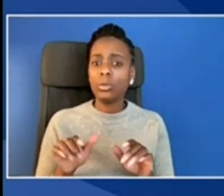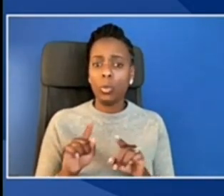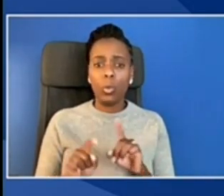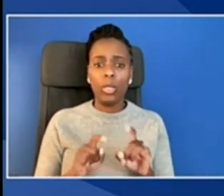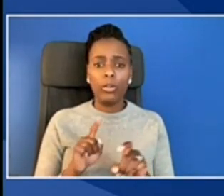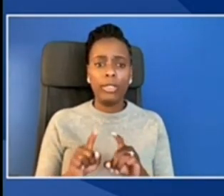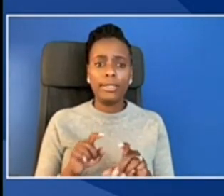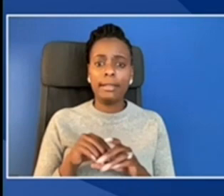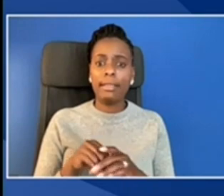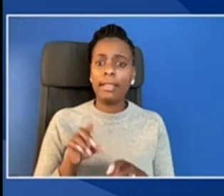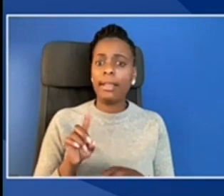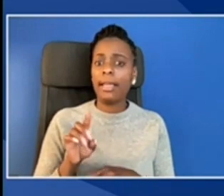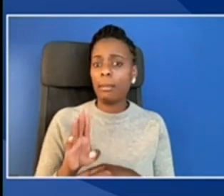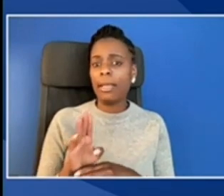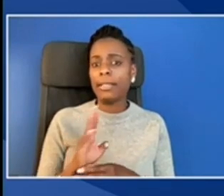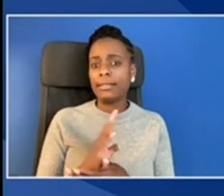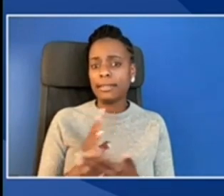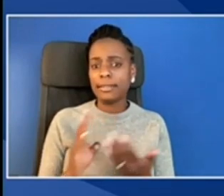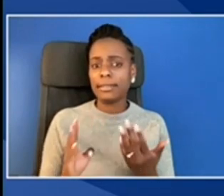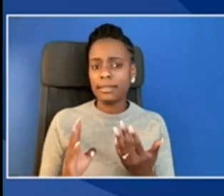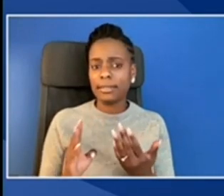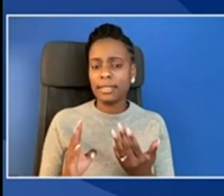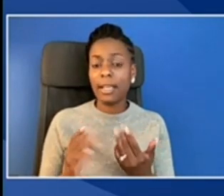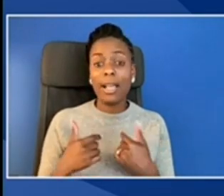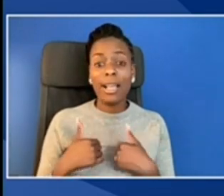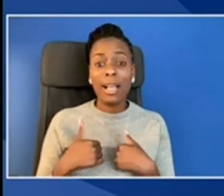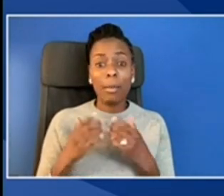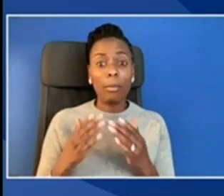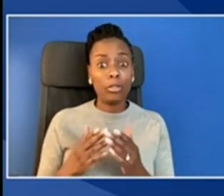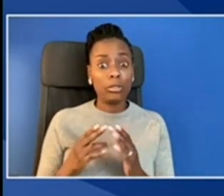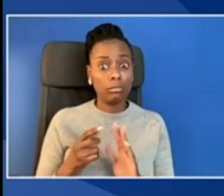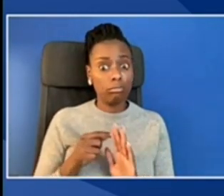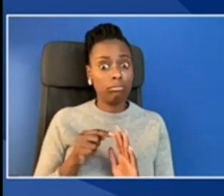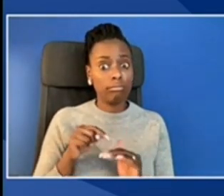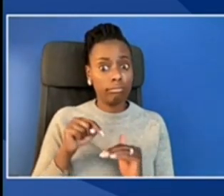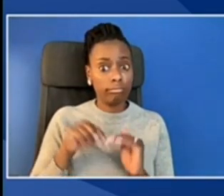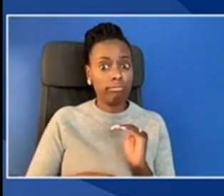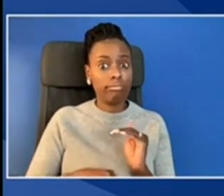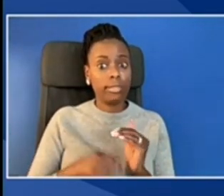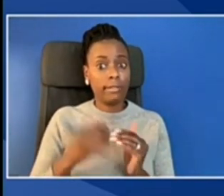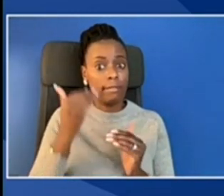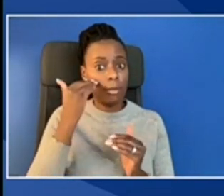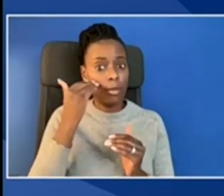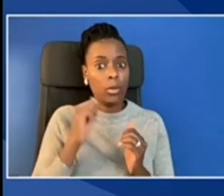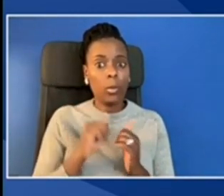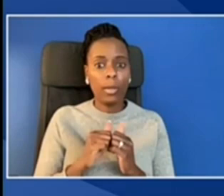need to. And I say this as a person who is very intimately familiar with this. They most certainly can do this to the